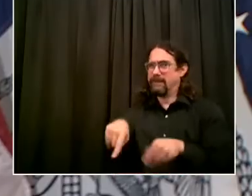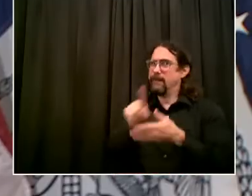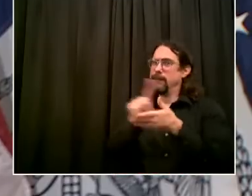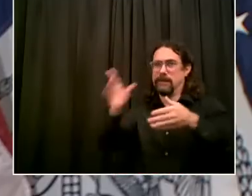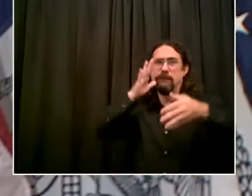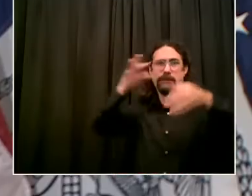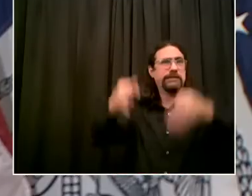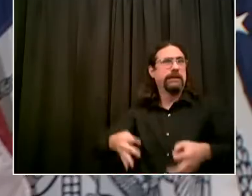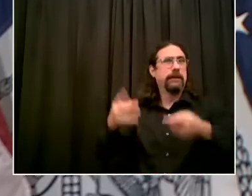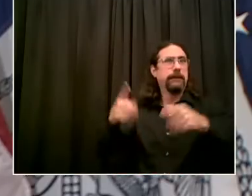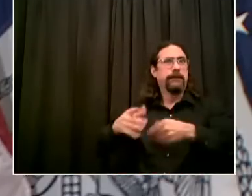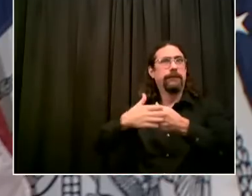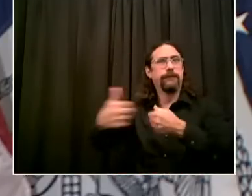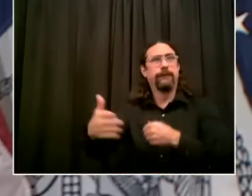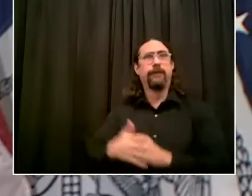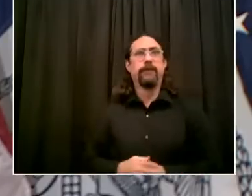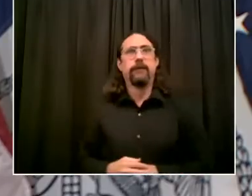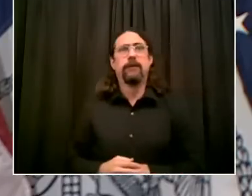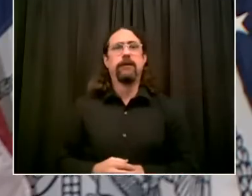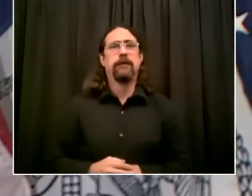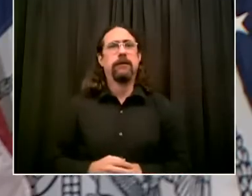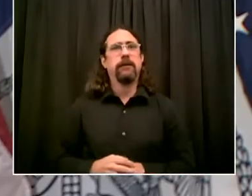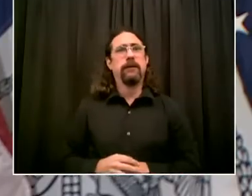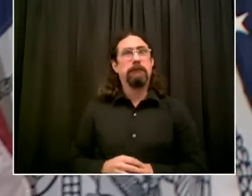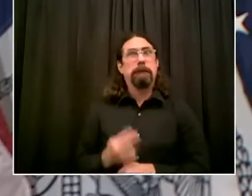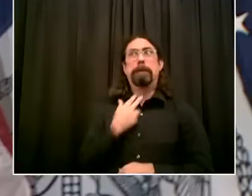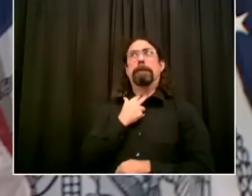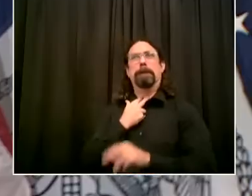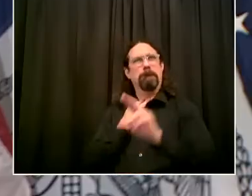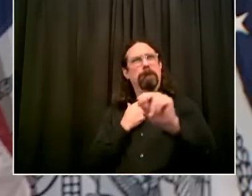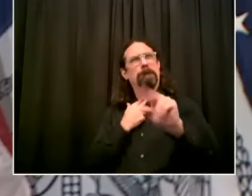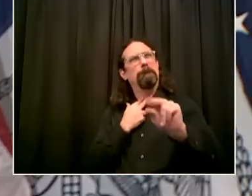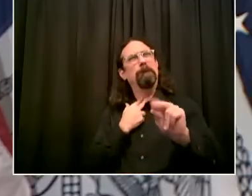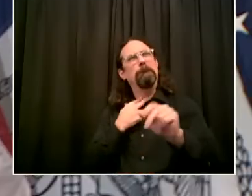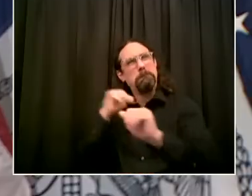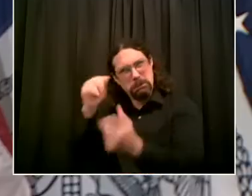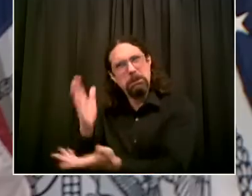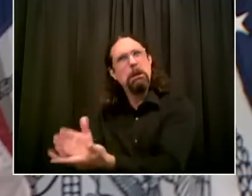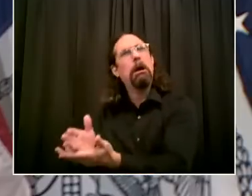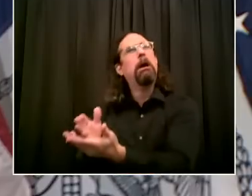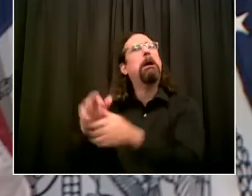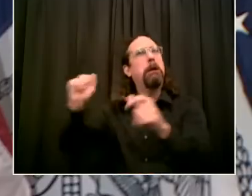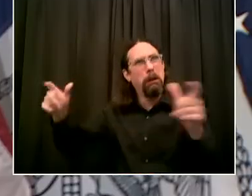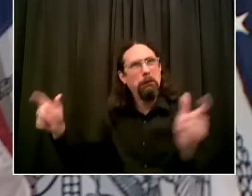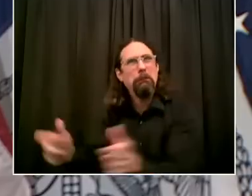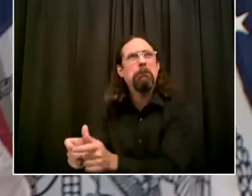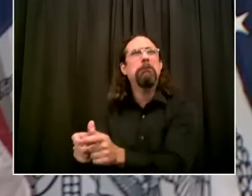CONTAINED. I FUNDAMENTAALYLLYL BELIEVE WE CAN STOP THIS PROBLEM THAT WE ARE SINGING BROOKLYN AND QUEENS.